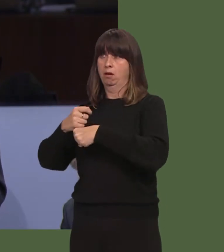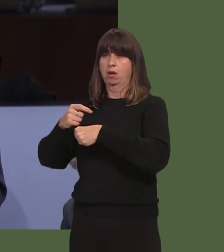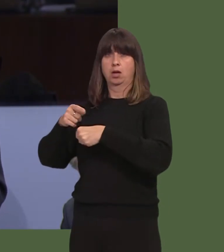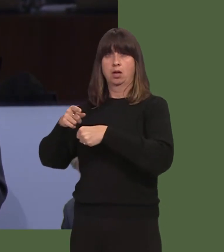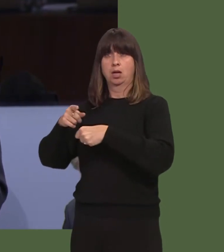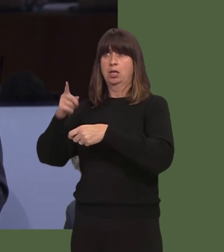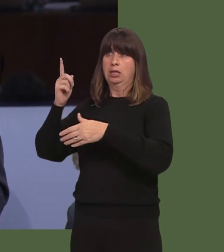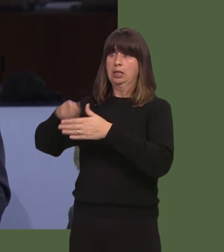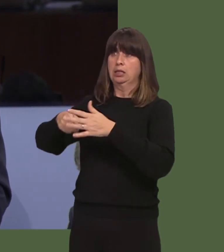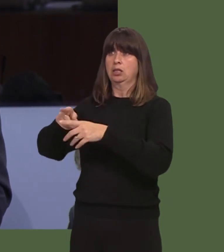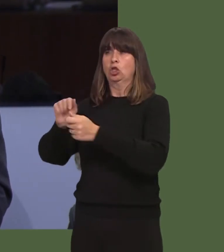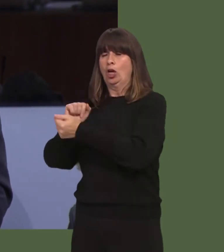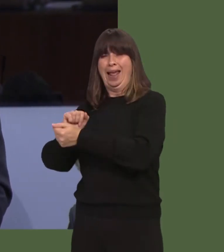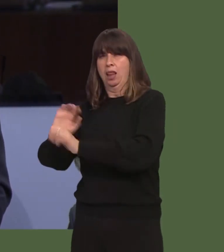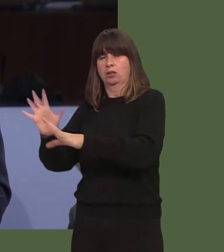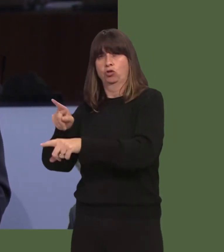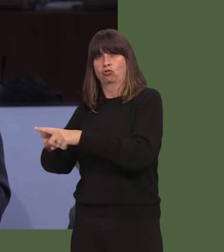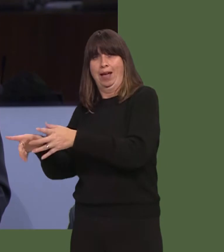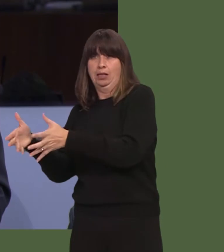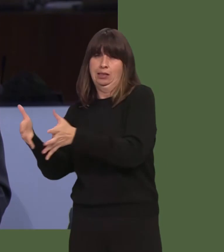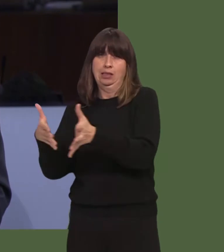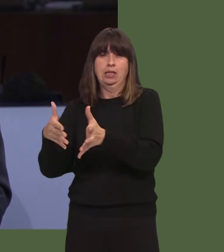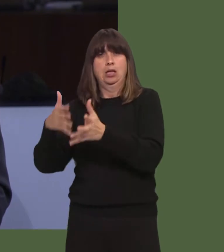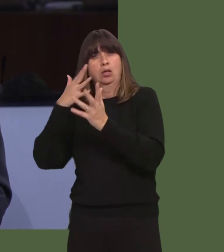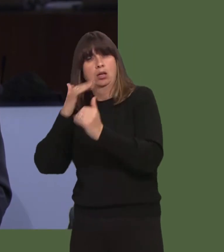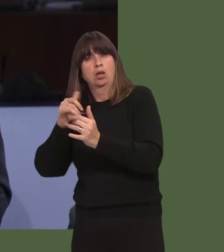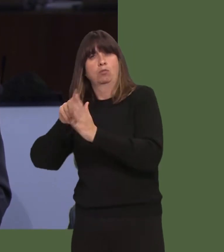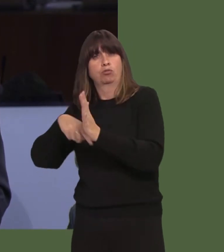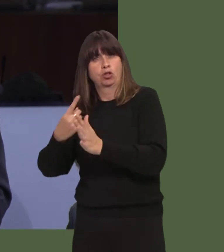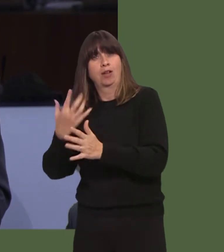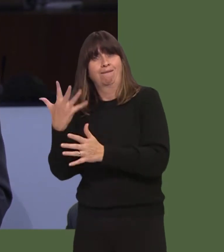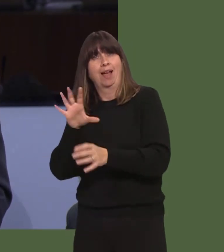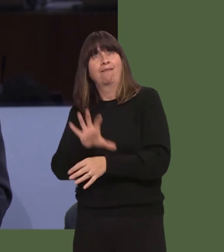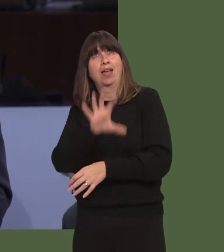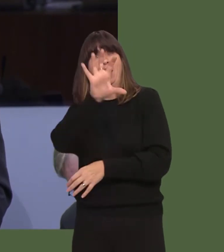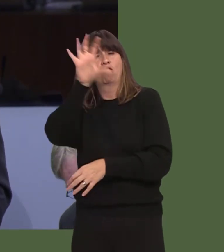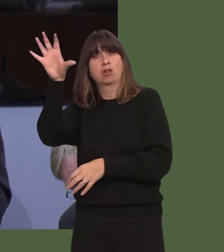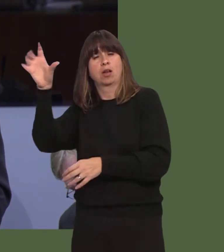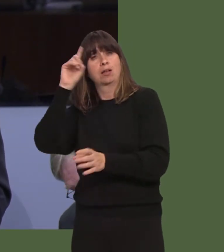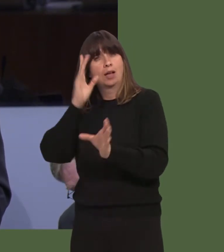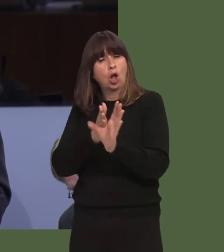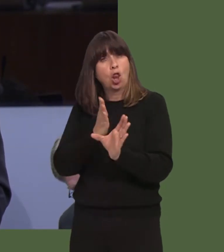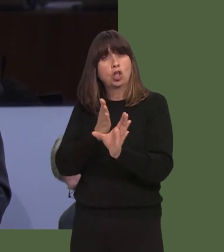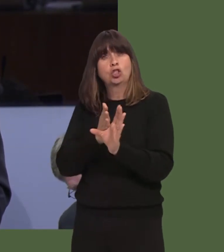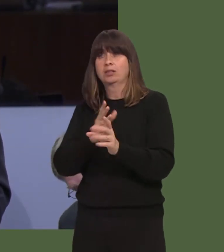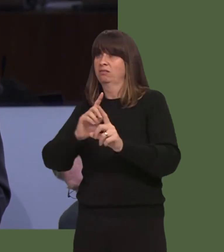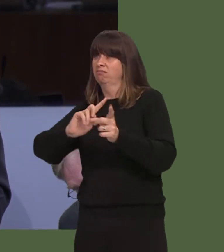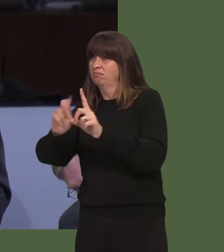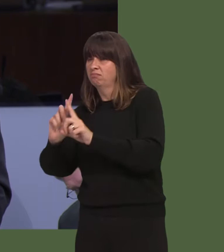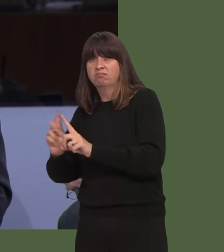them away from jails. Under a pilot scheme in five areas, psychologists and a panel comprising justice and health